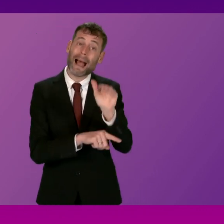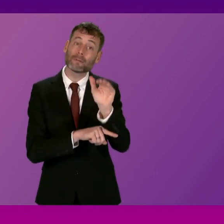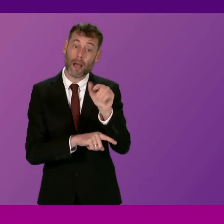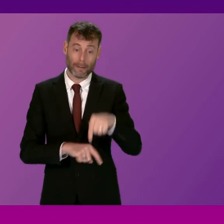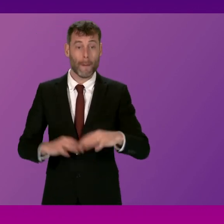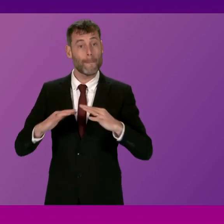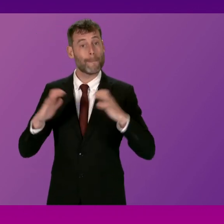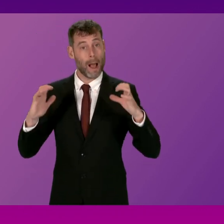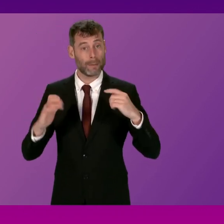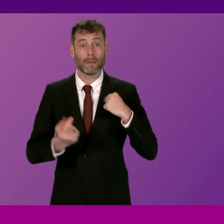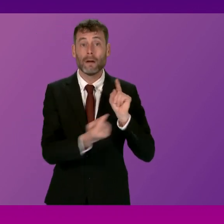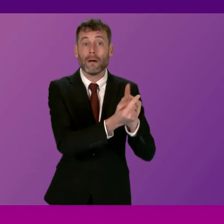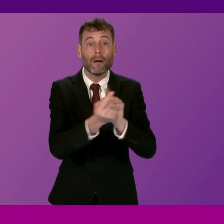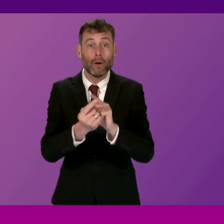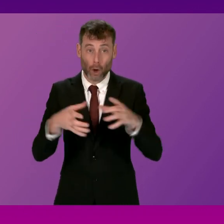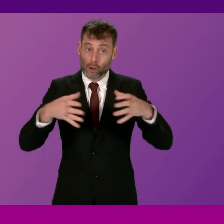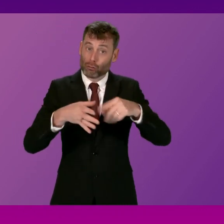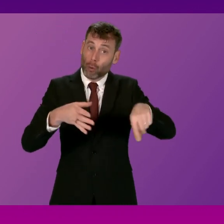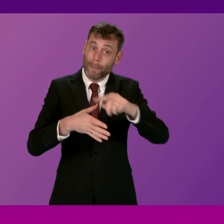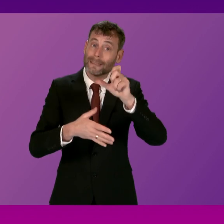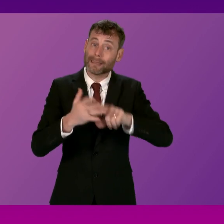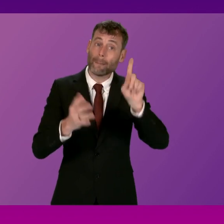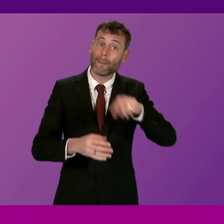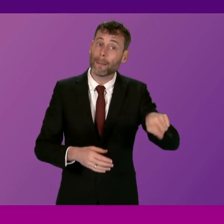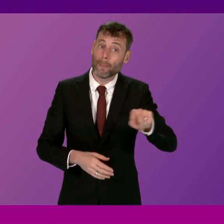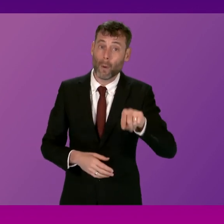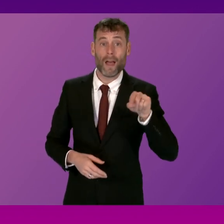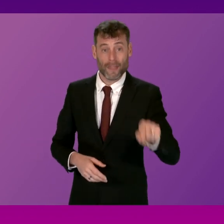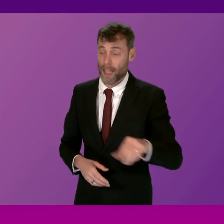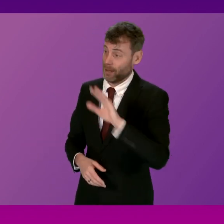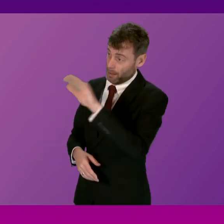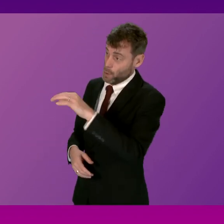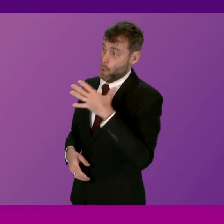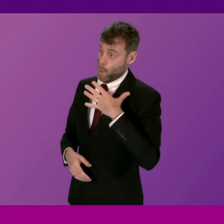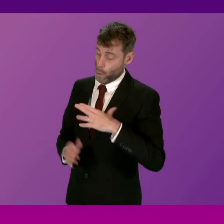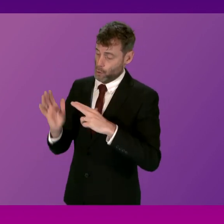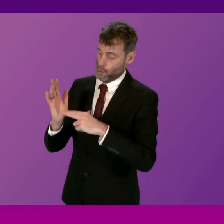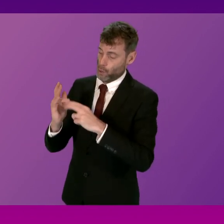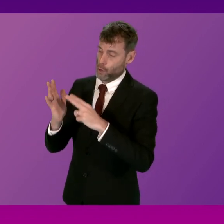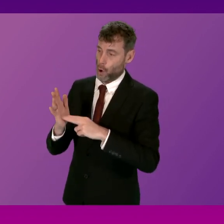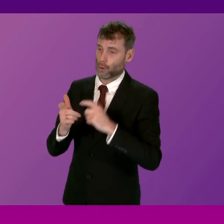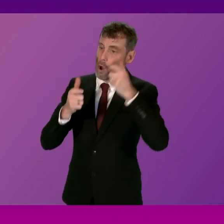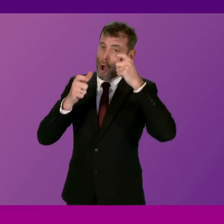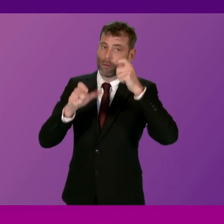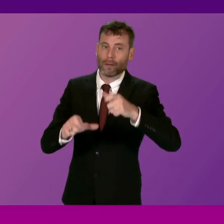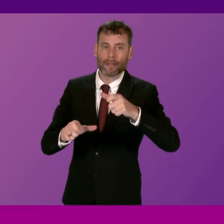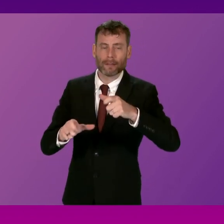a group of disabled people were calling for action on non-residential care charges, which was included in the Feeley recommendations.